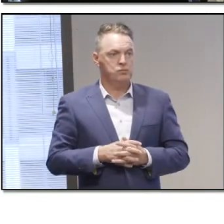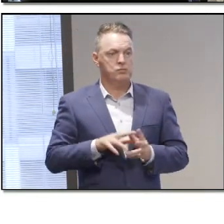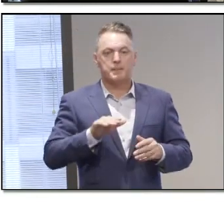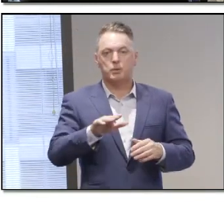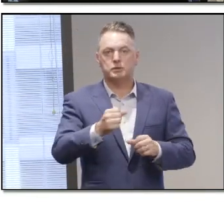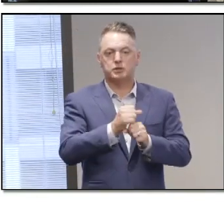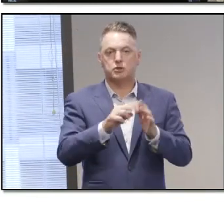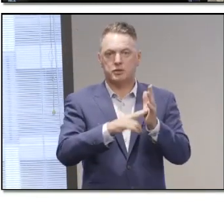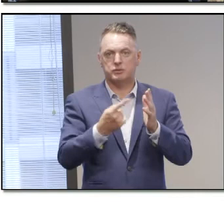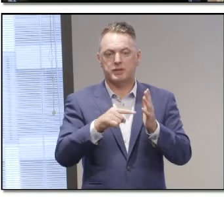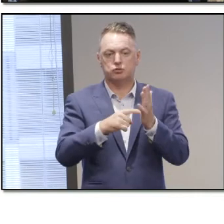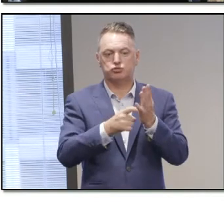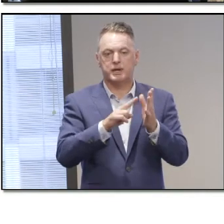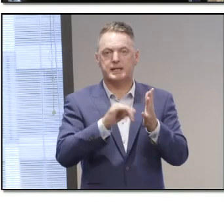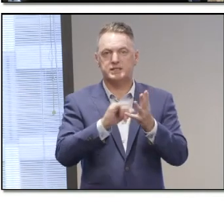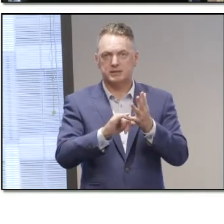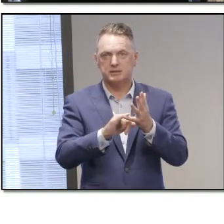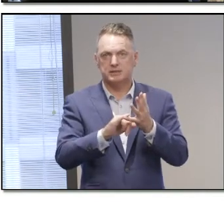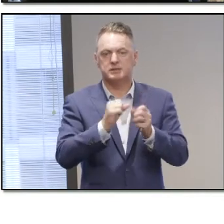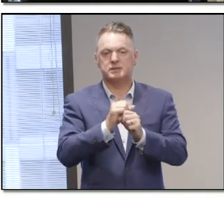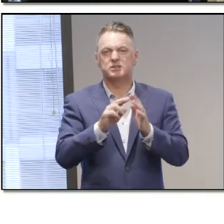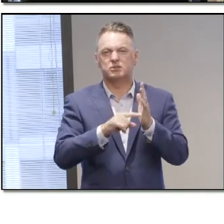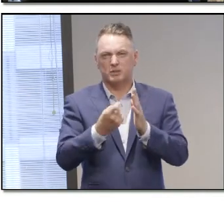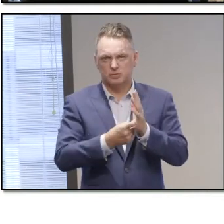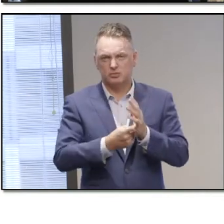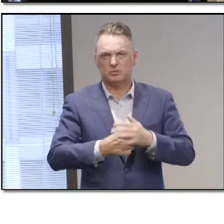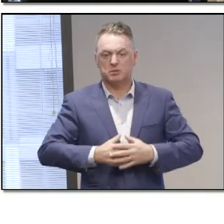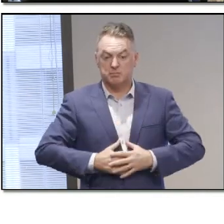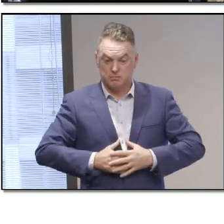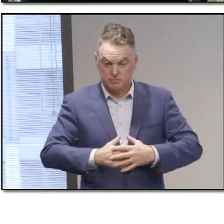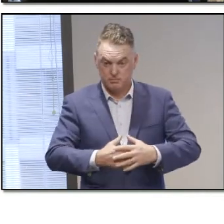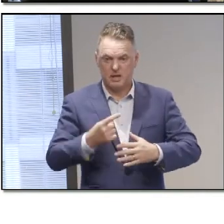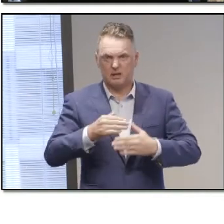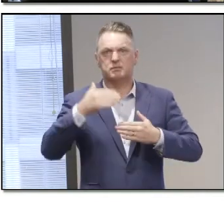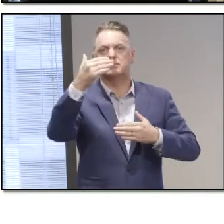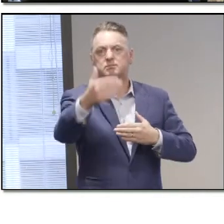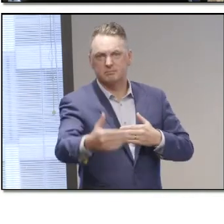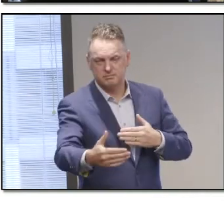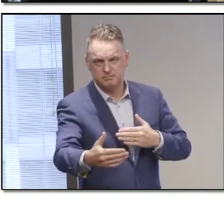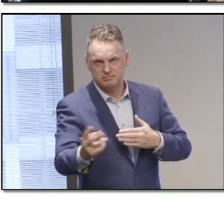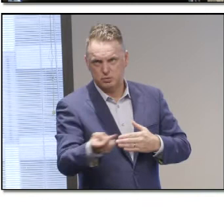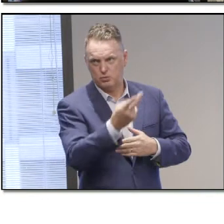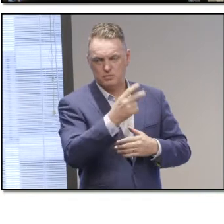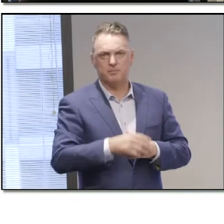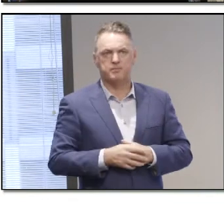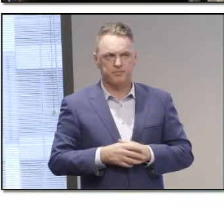transgenerational exposures, so in utero and beyond before, concept of windows of